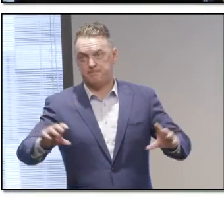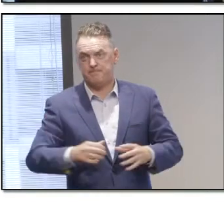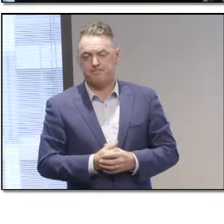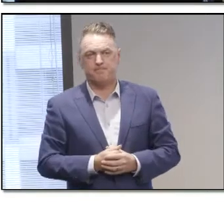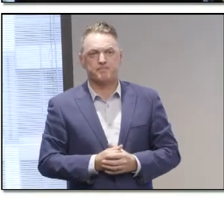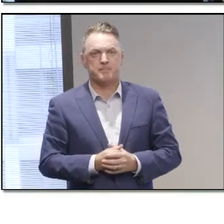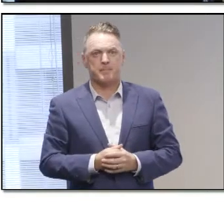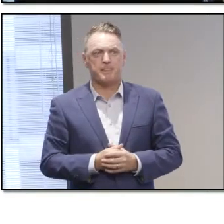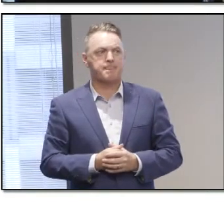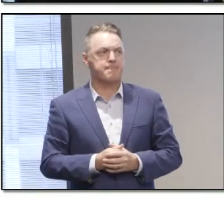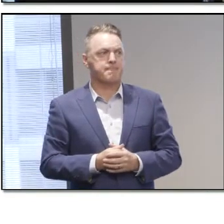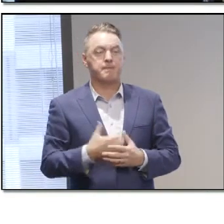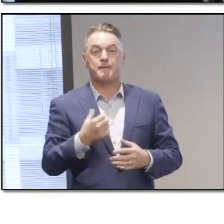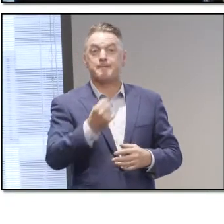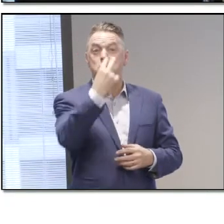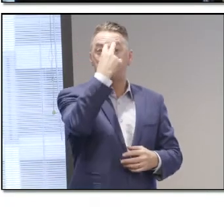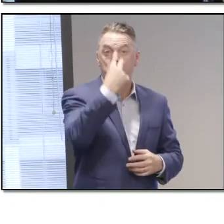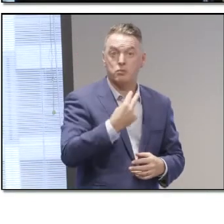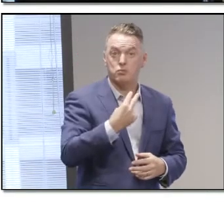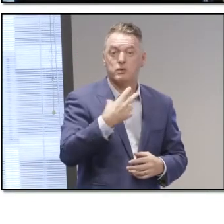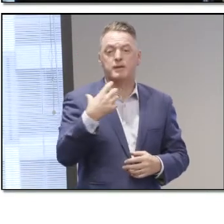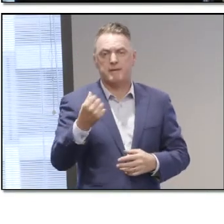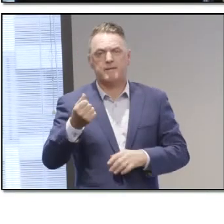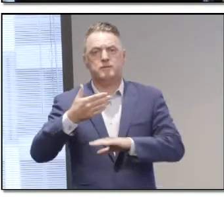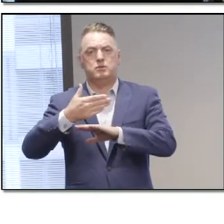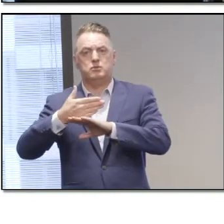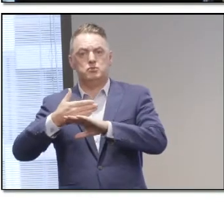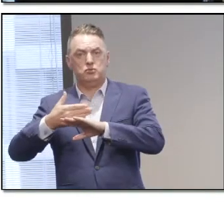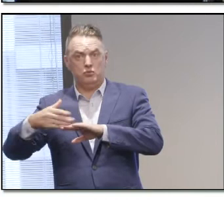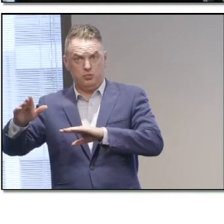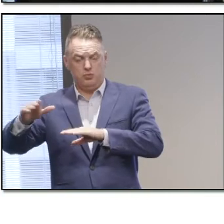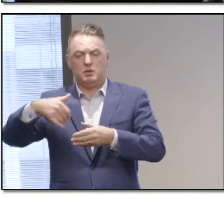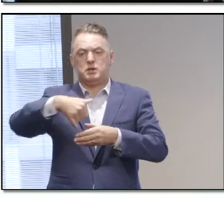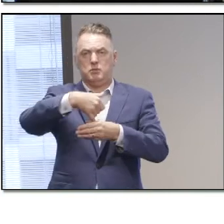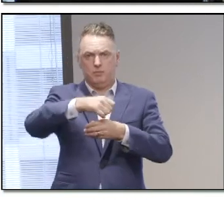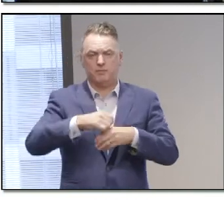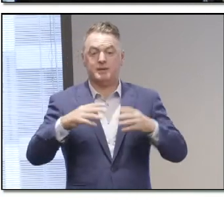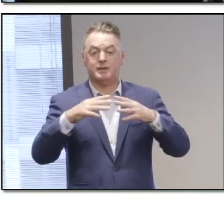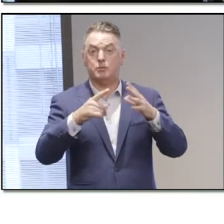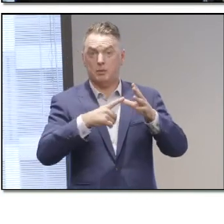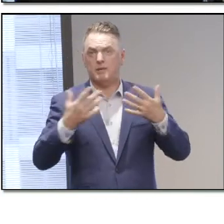We've got old and new chemicals, so in Western Australia we undertook a study of